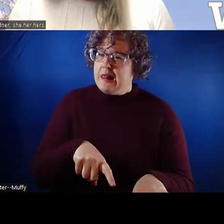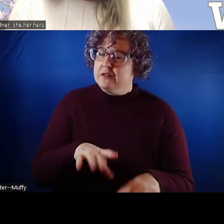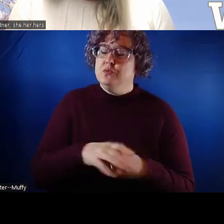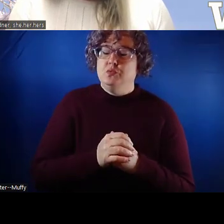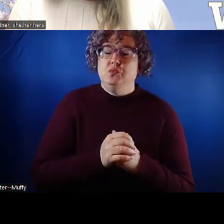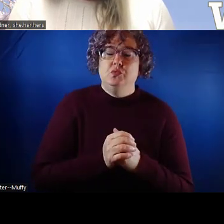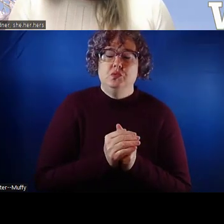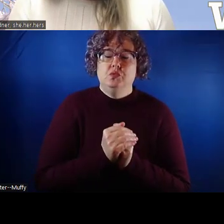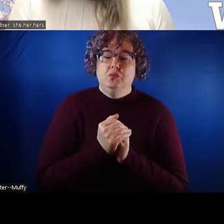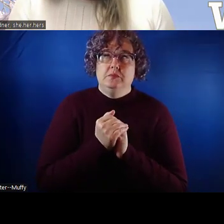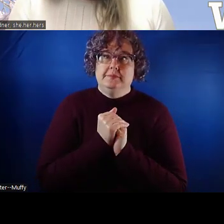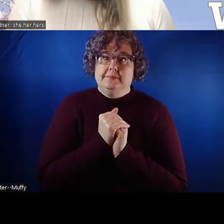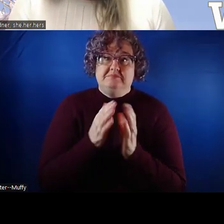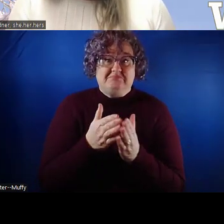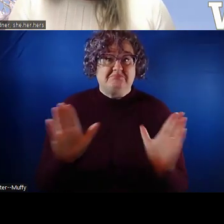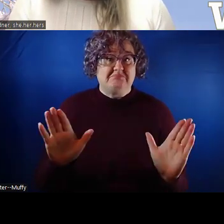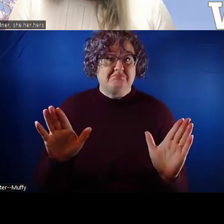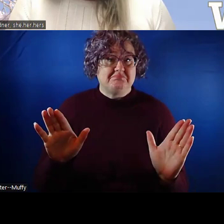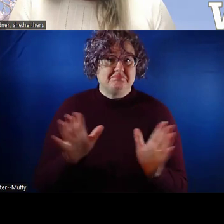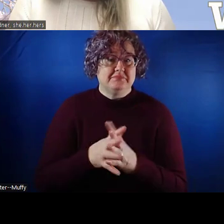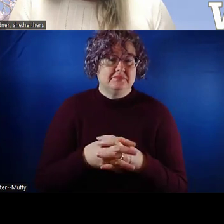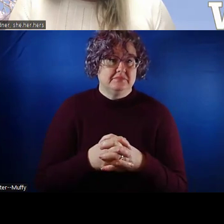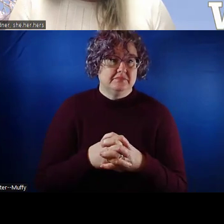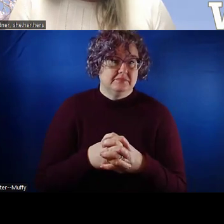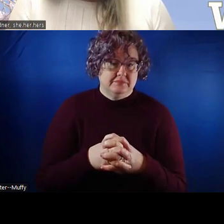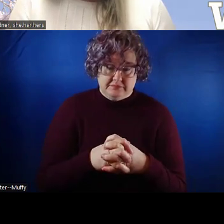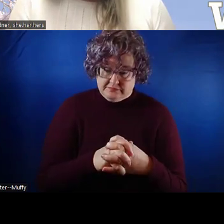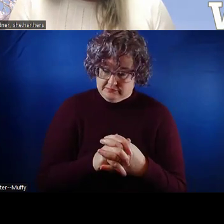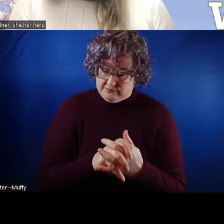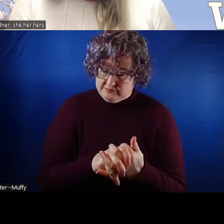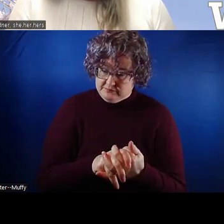but generally, we have some screen readers,